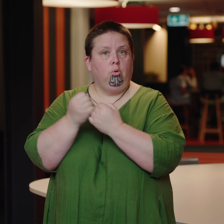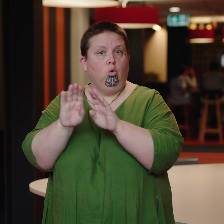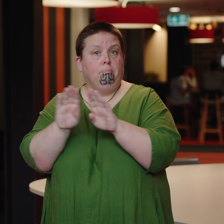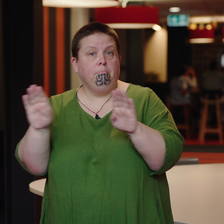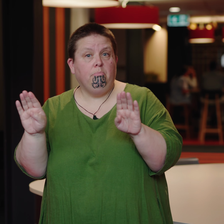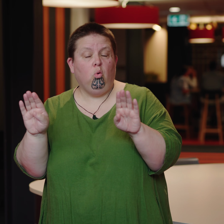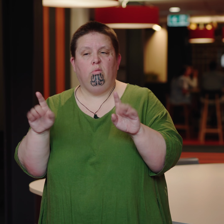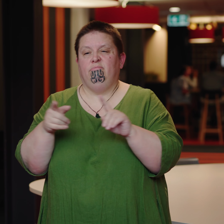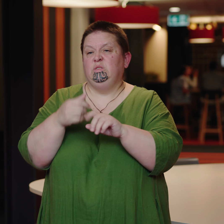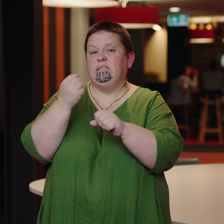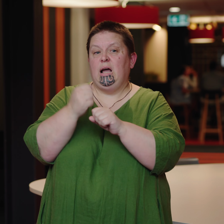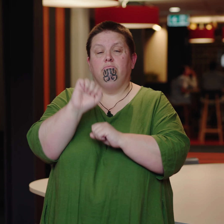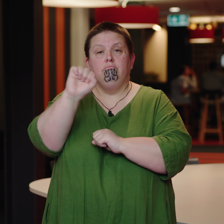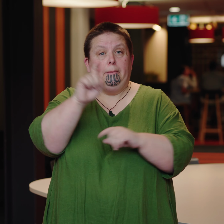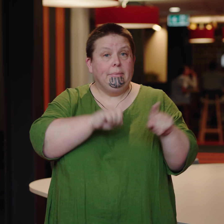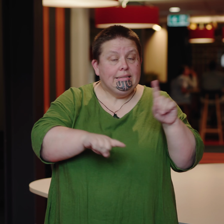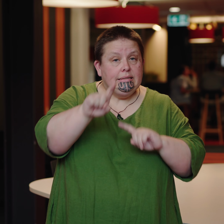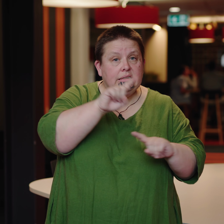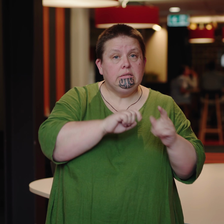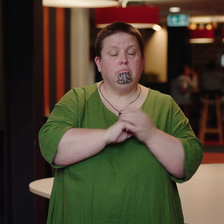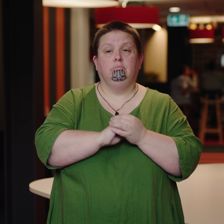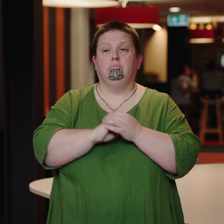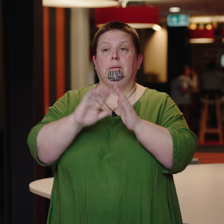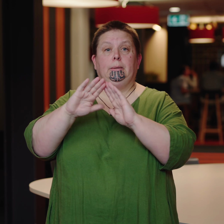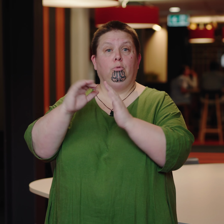The team has been busy supporting the NZSL board with their meetings,